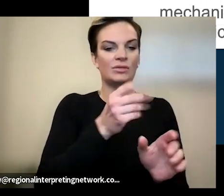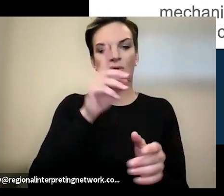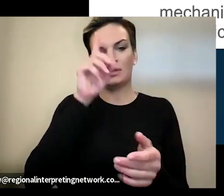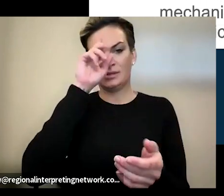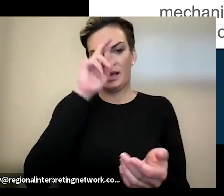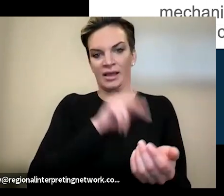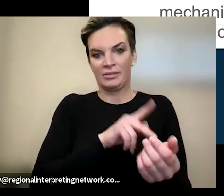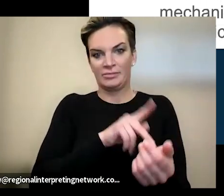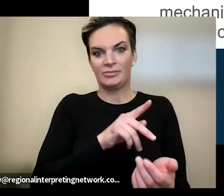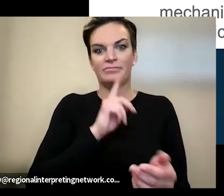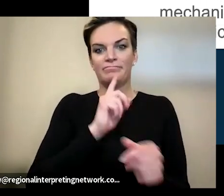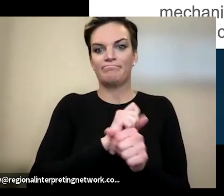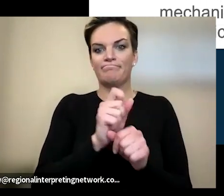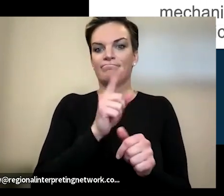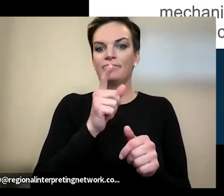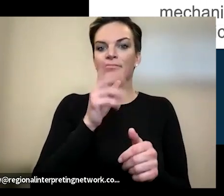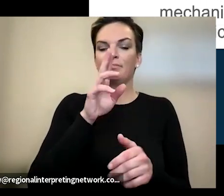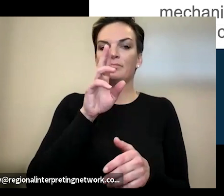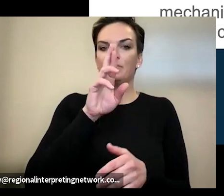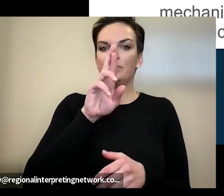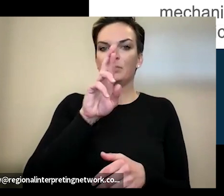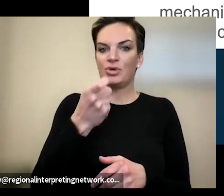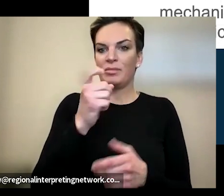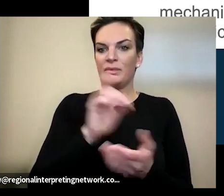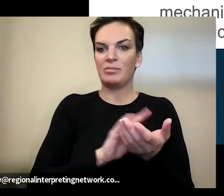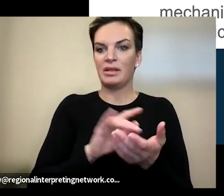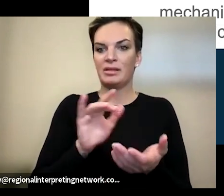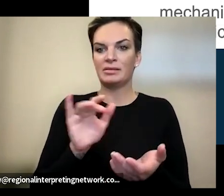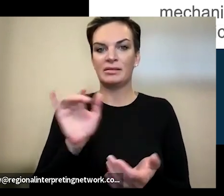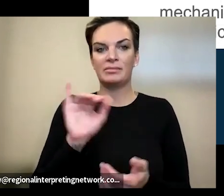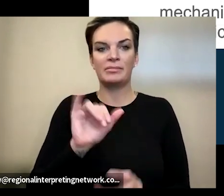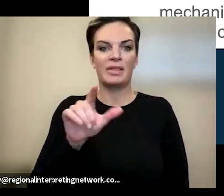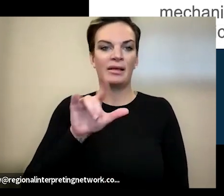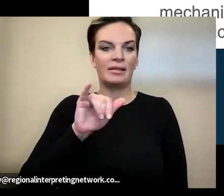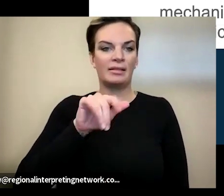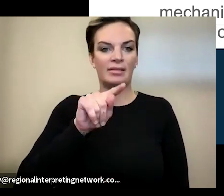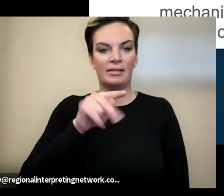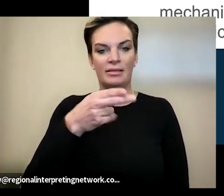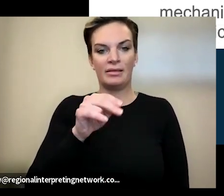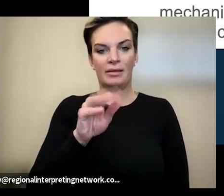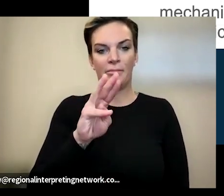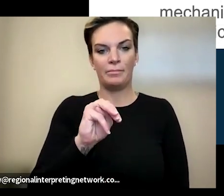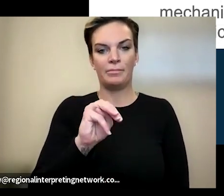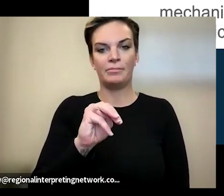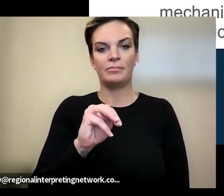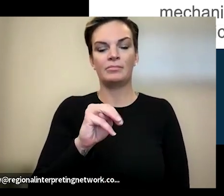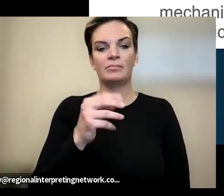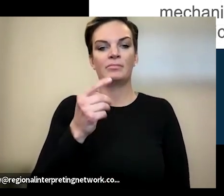a medication like lithium to address I guess potentially a more problematic